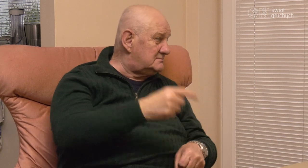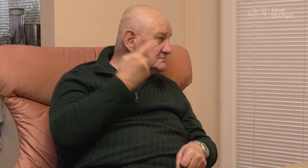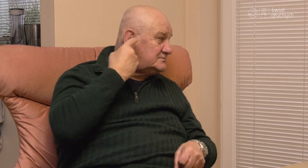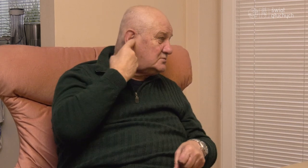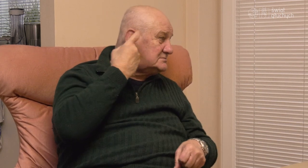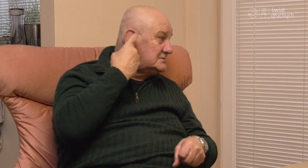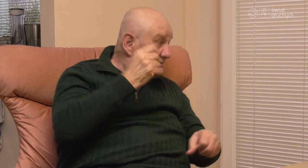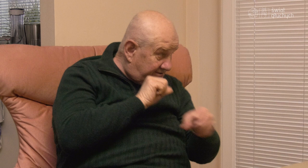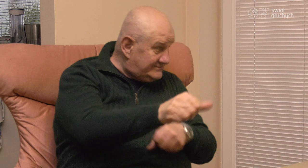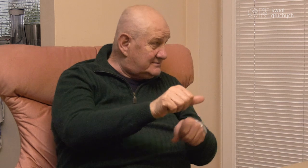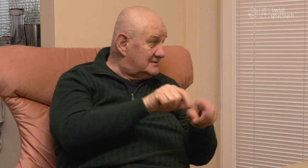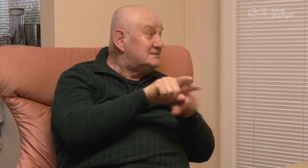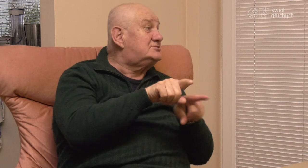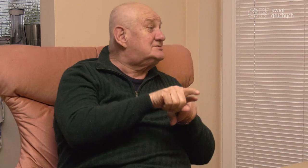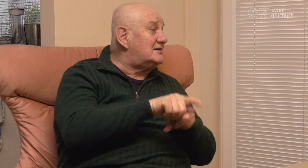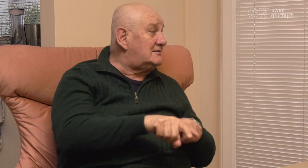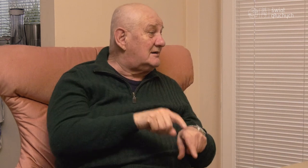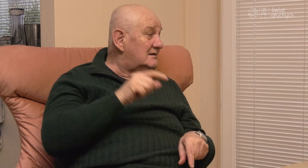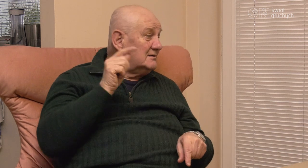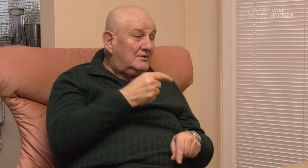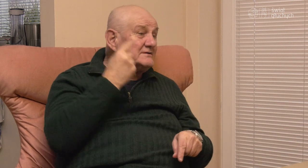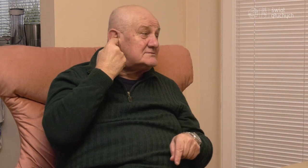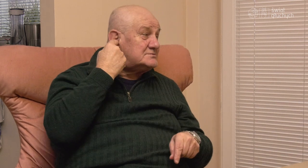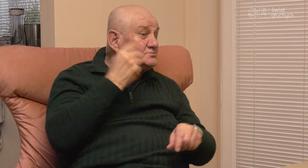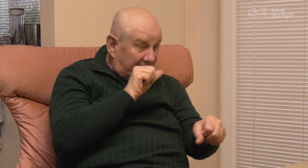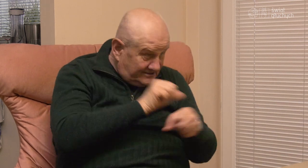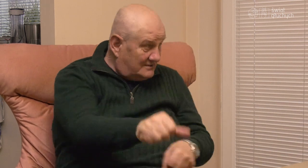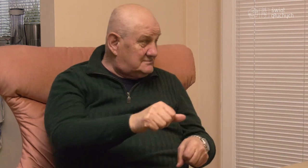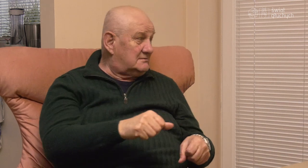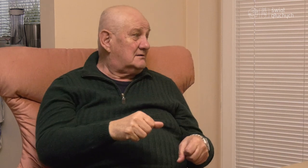She has remnants of hearing,